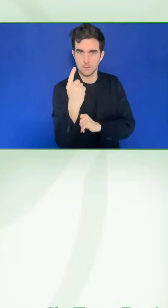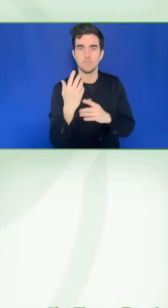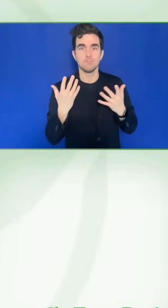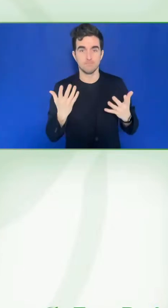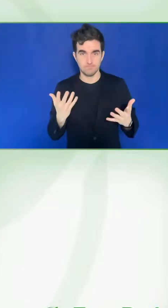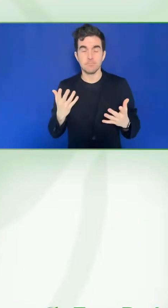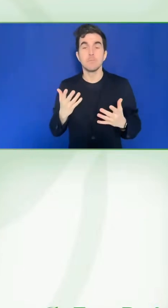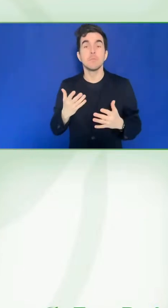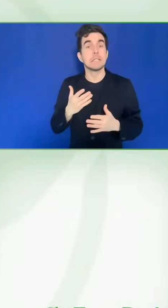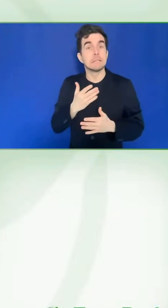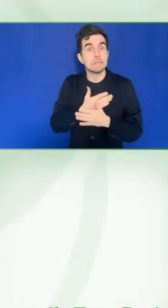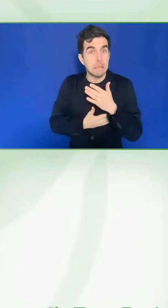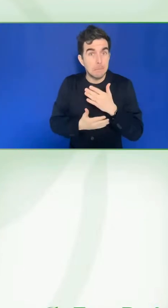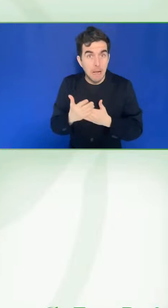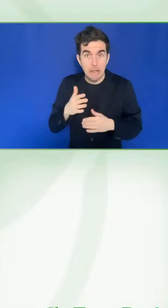Thank you all. Thank you, and on your note, to really underline